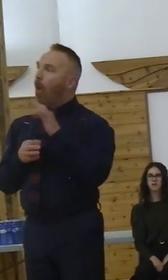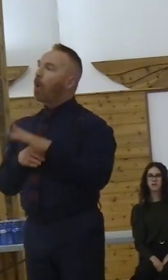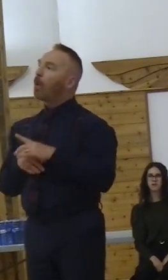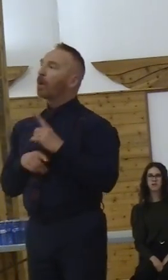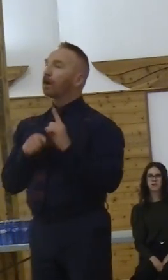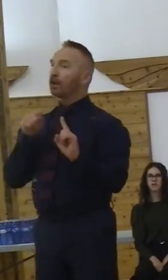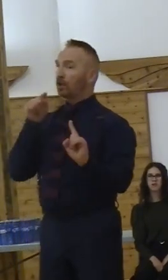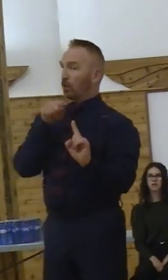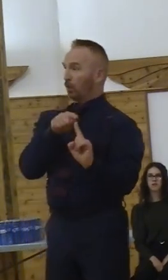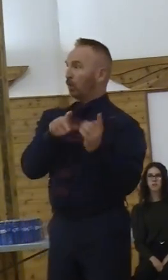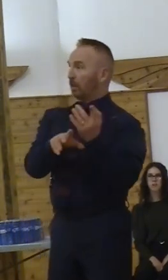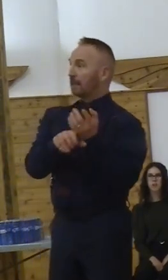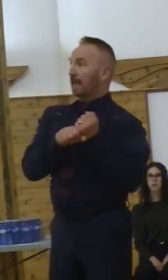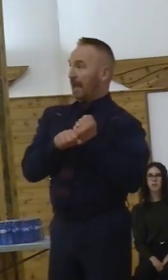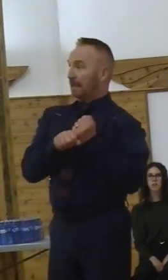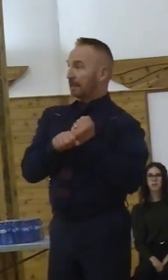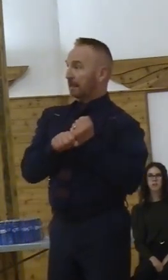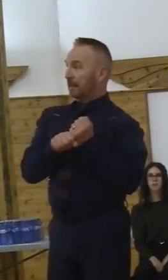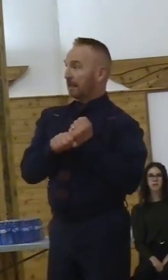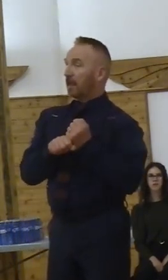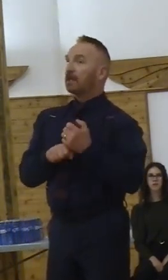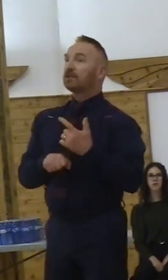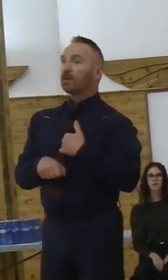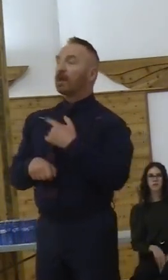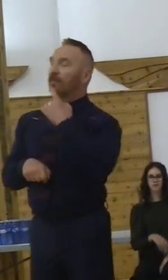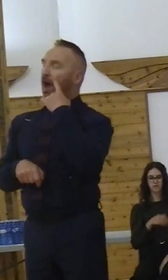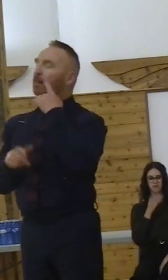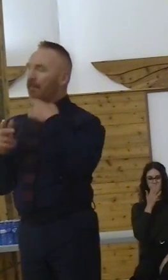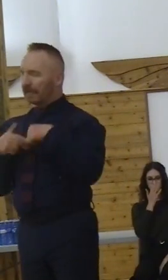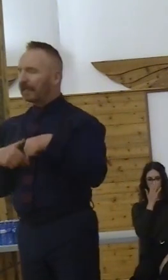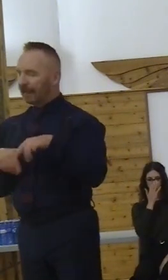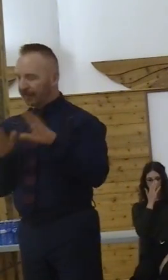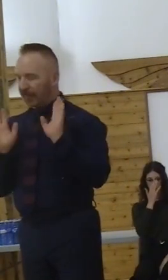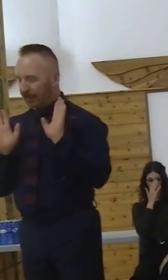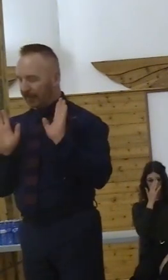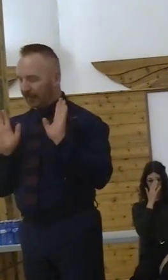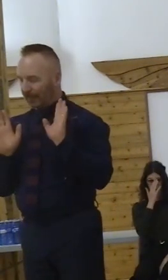So I said, okay, I have to give in, get this jingle press.